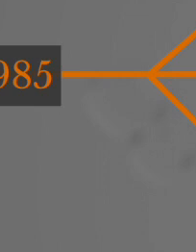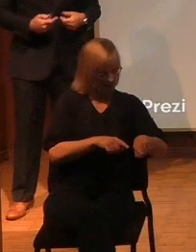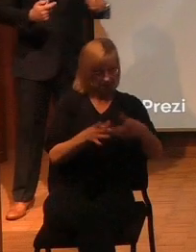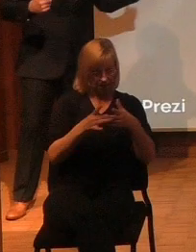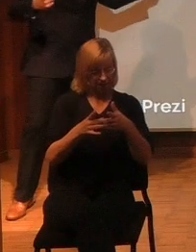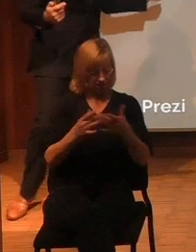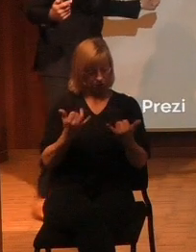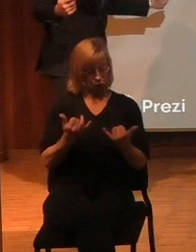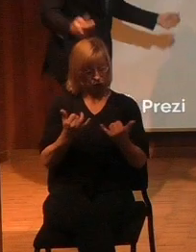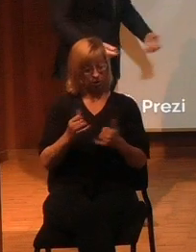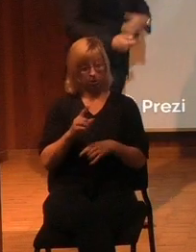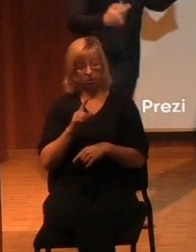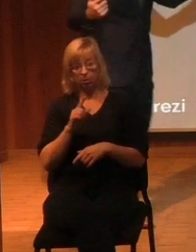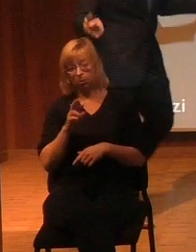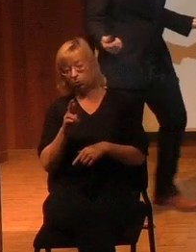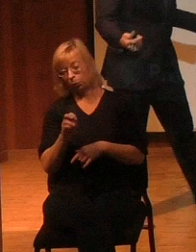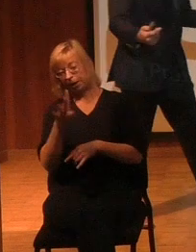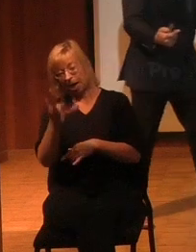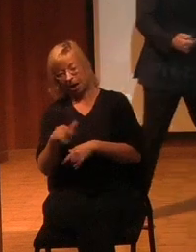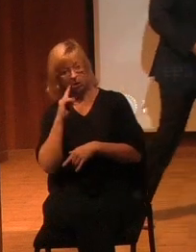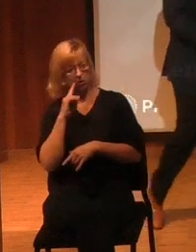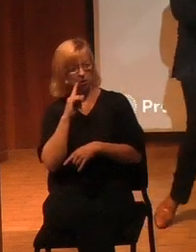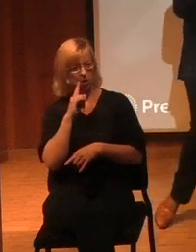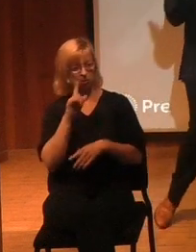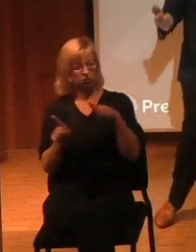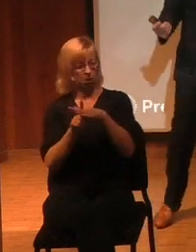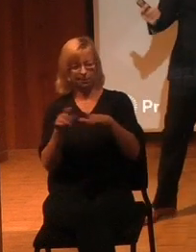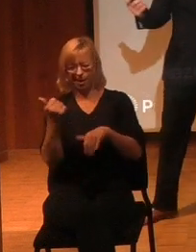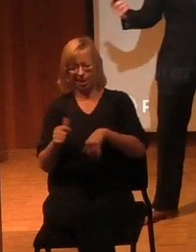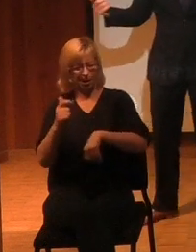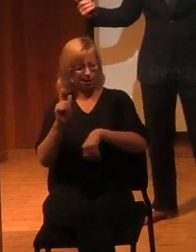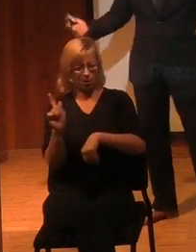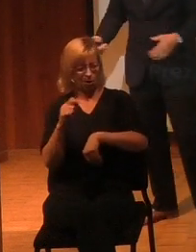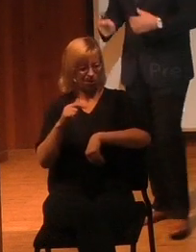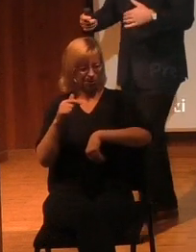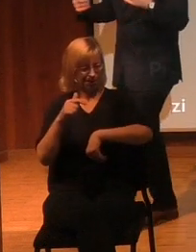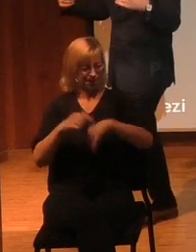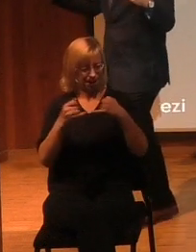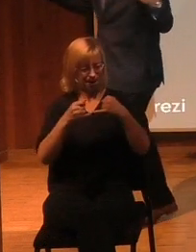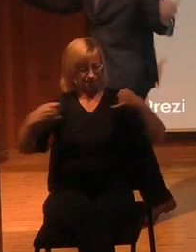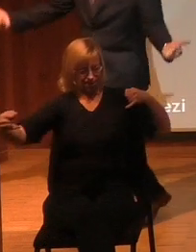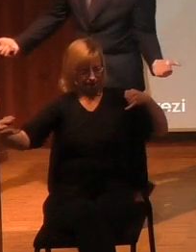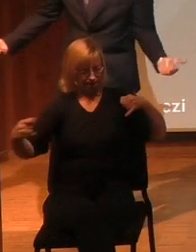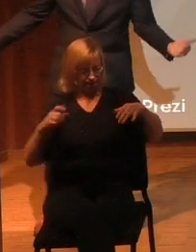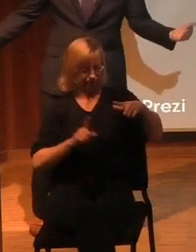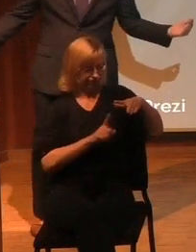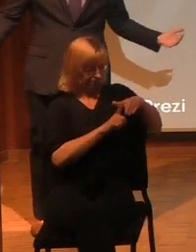So, you could project yourself anywhere on the timeline and do anything, but that thing that you did,